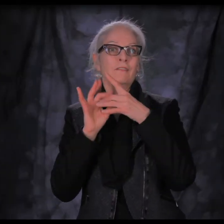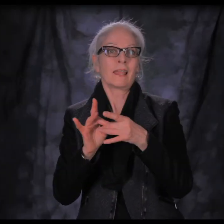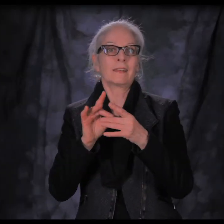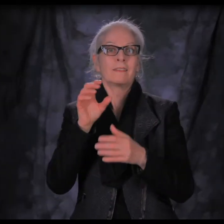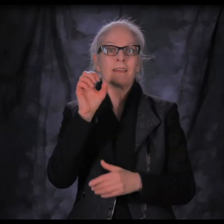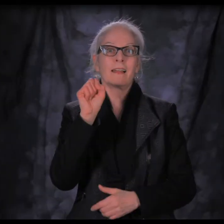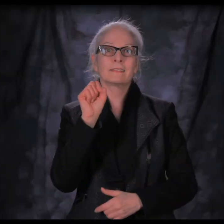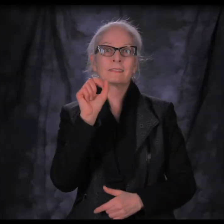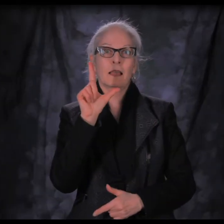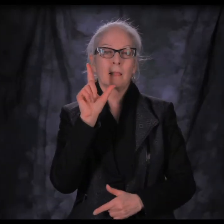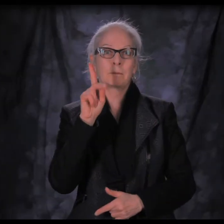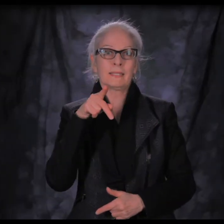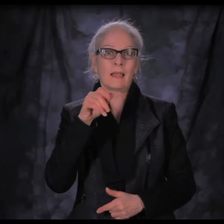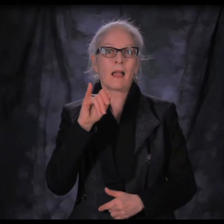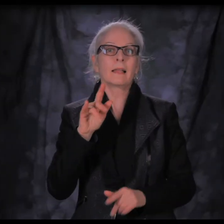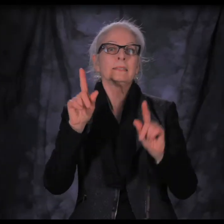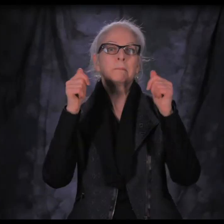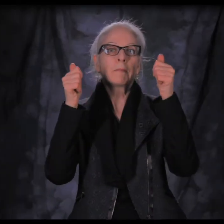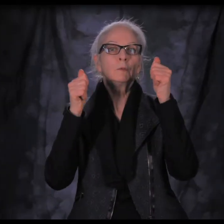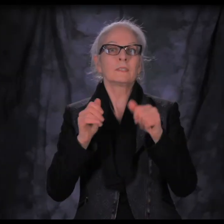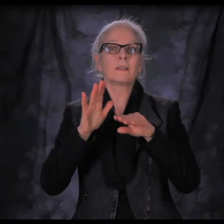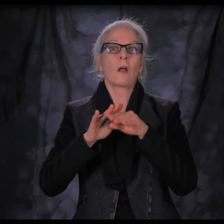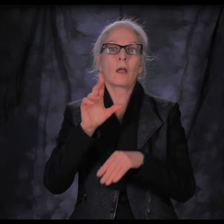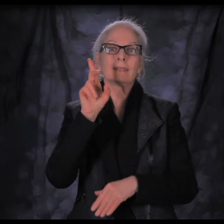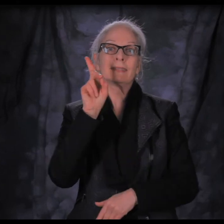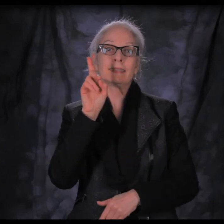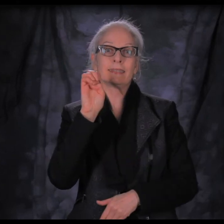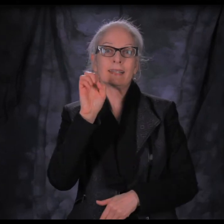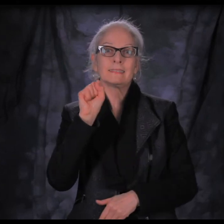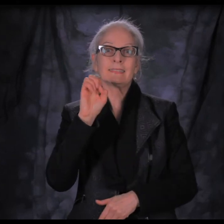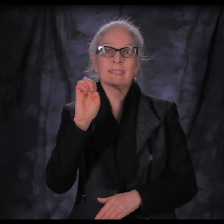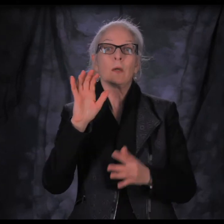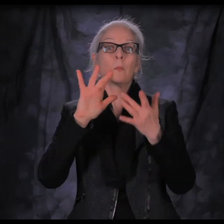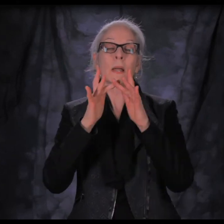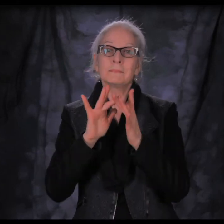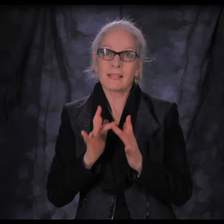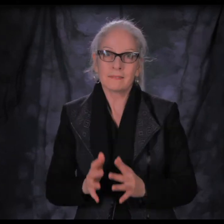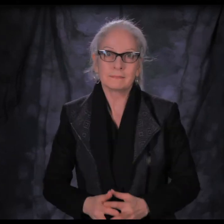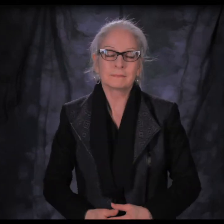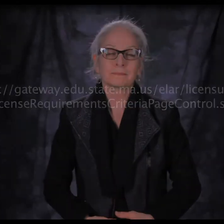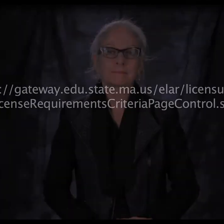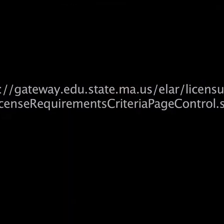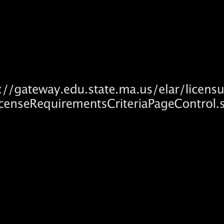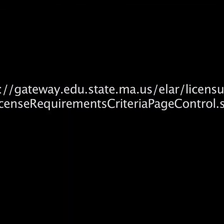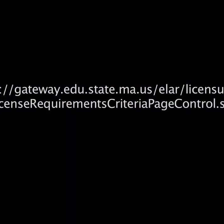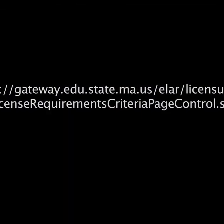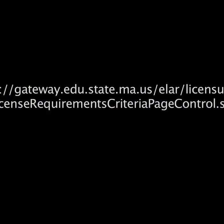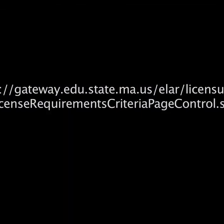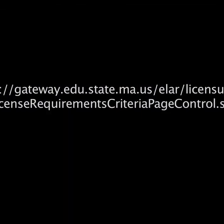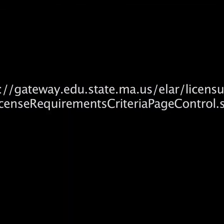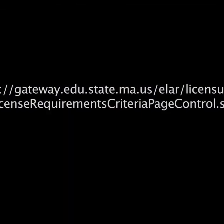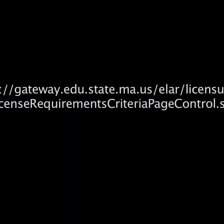Additional information regarding the SLPI is posted on DESE’s Website.